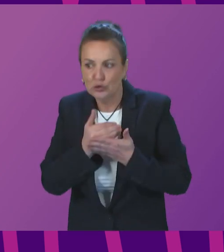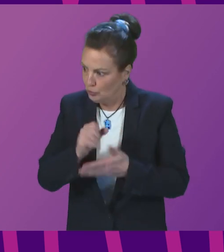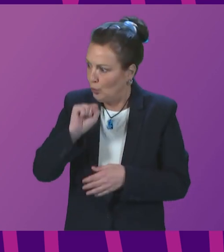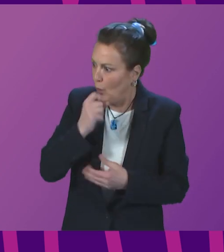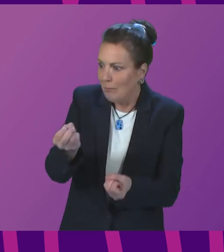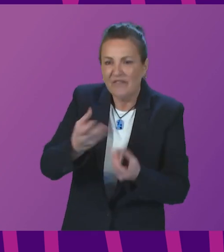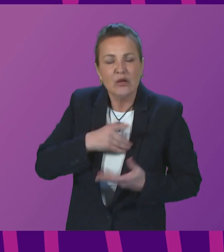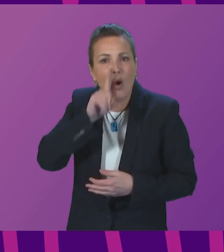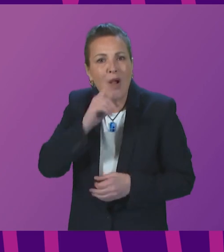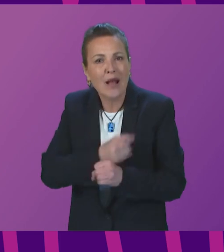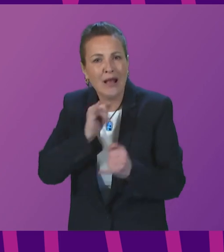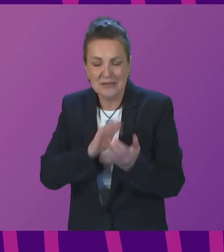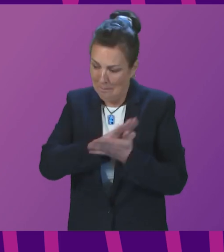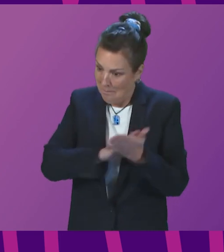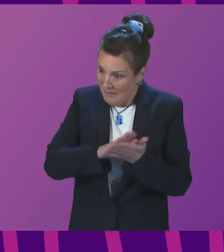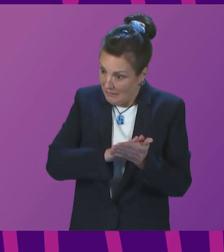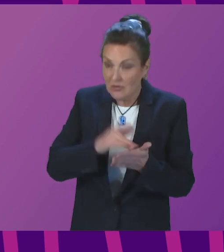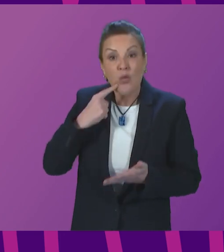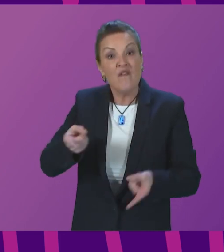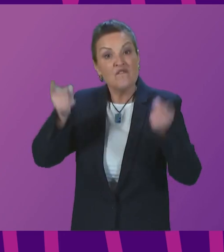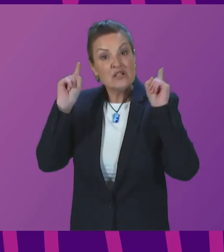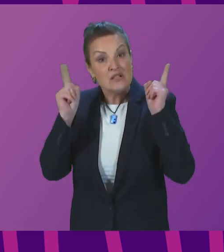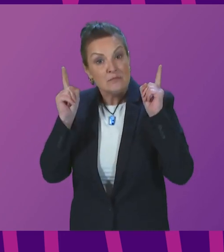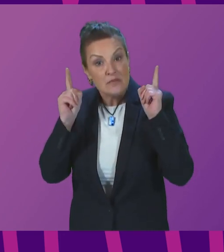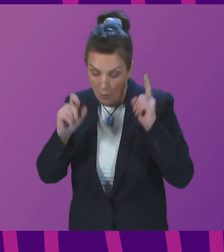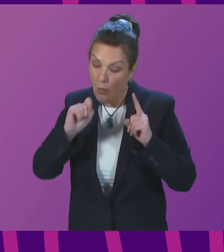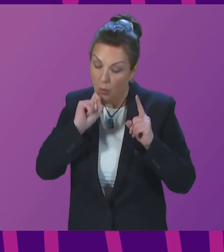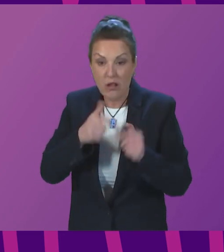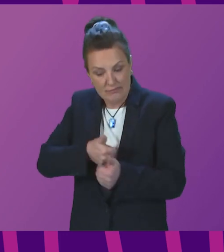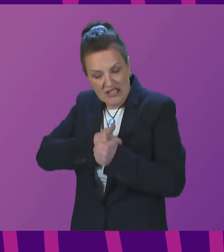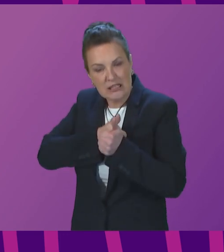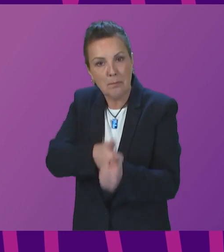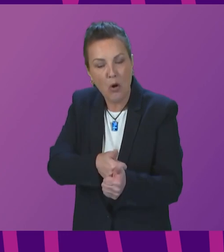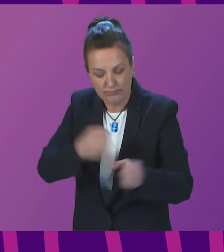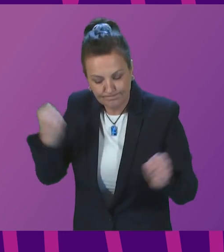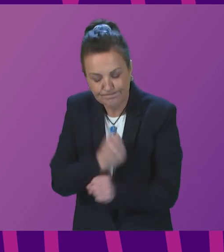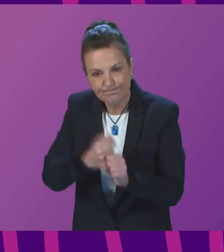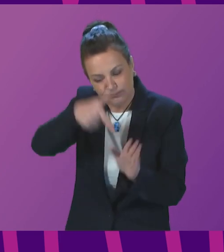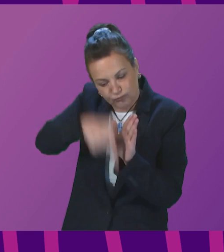consider giving her political backing to production from Cambo?